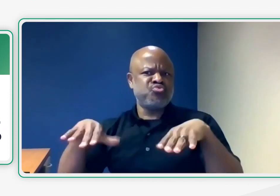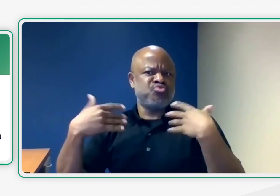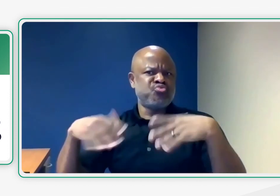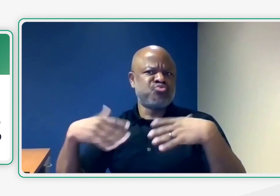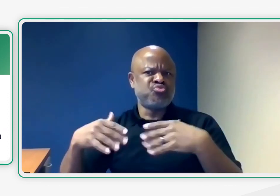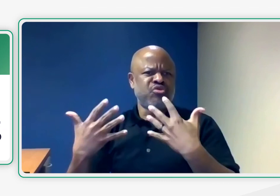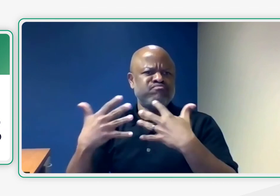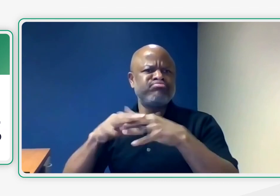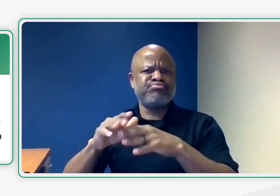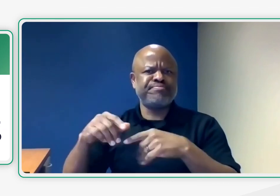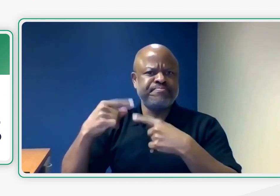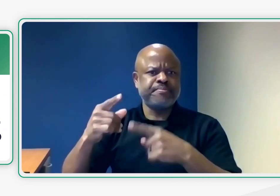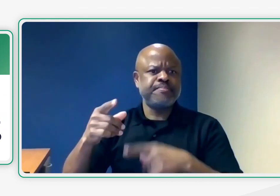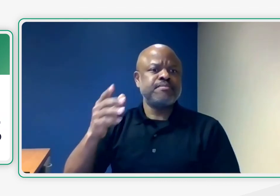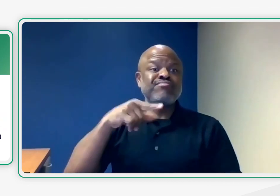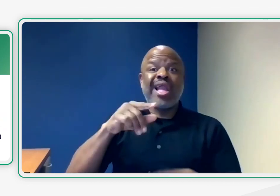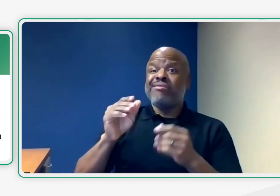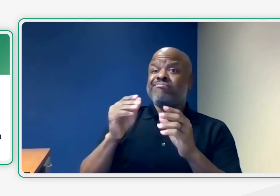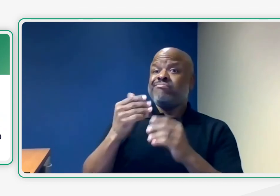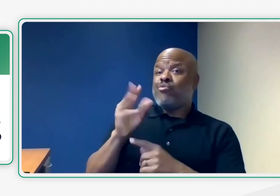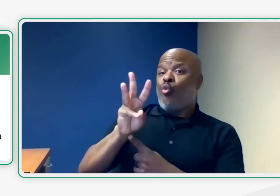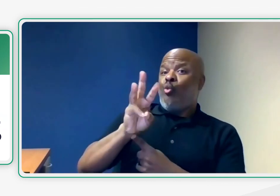And, you know, it's interesting when you merge behavioral economics